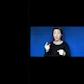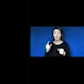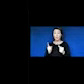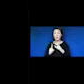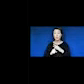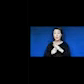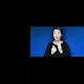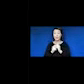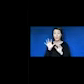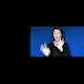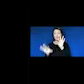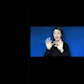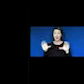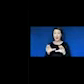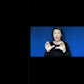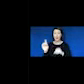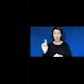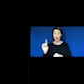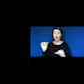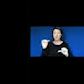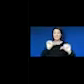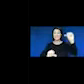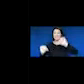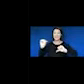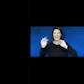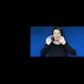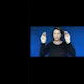He is a physics major at VCU.